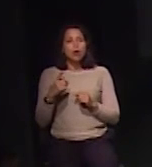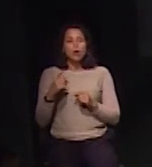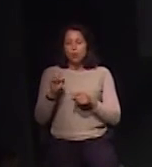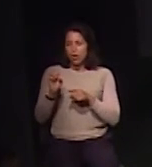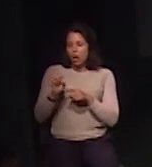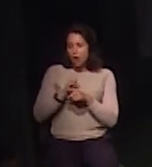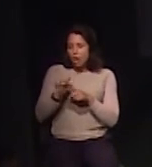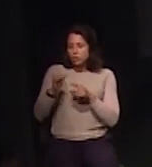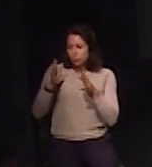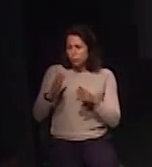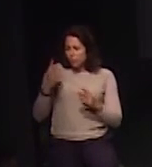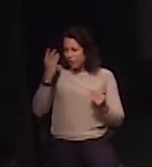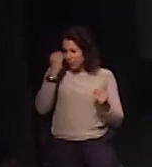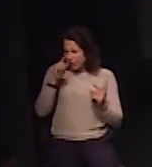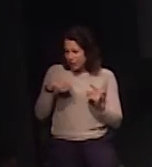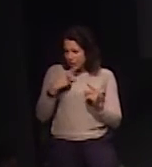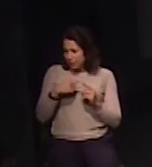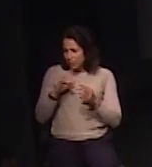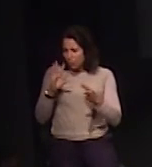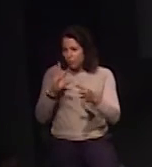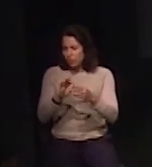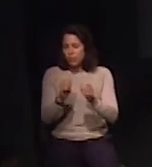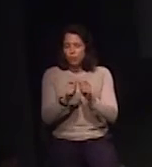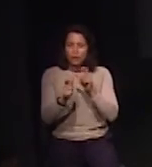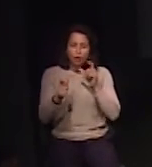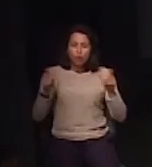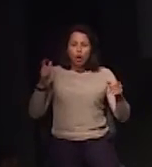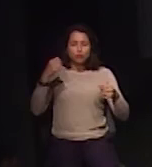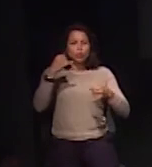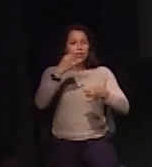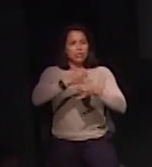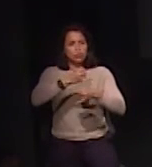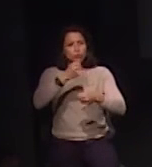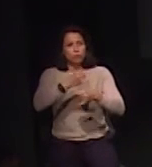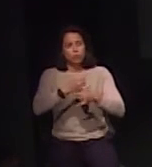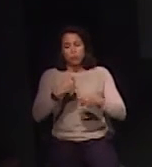are you thinking about it in terms of larger institutions, because I’m from Detroit,